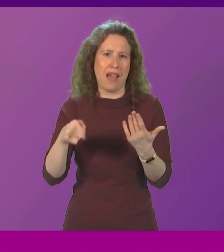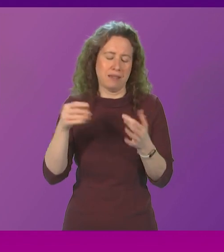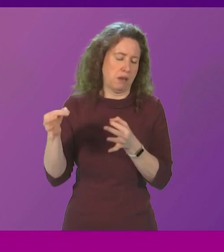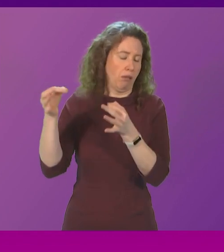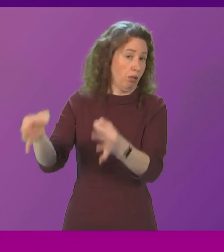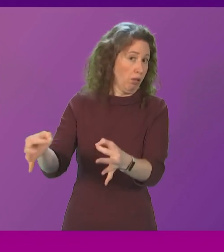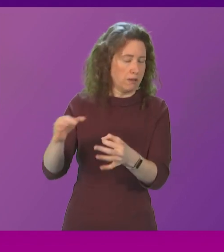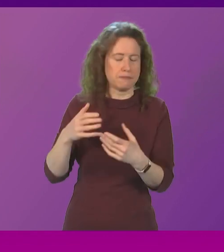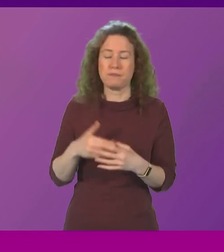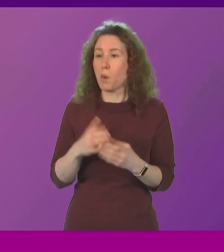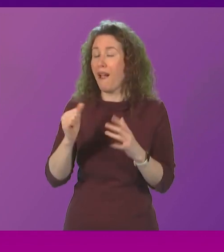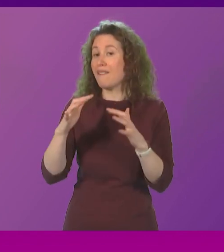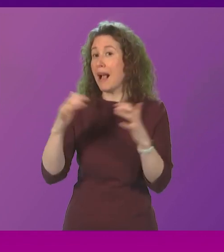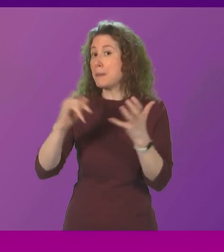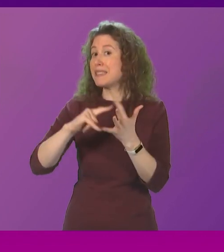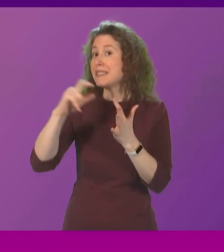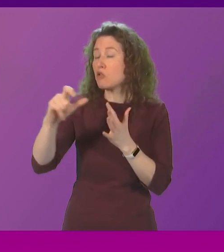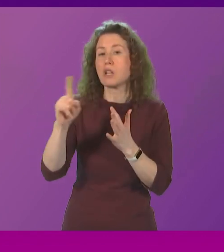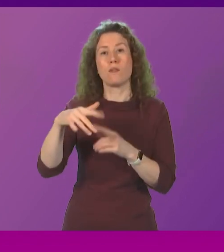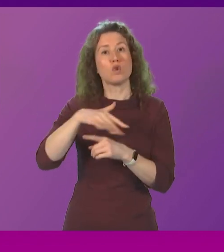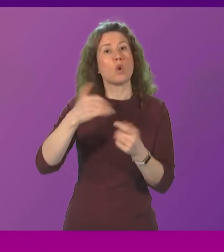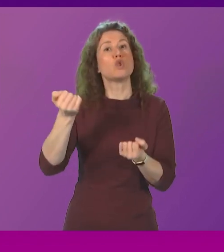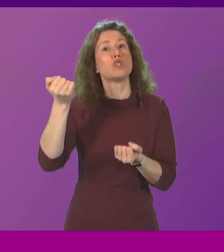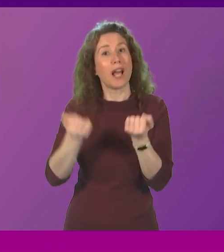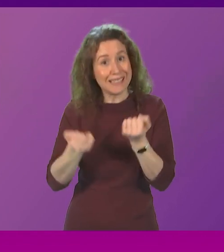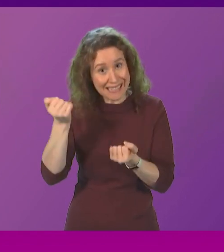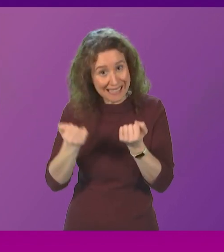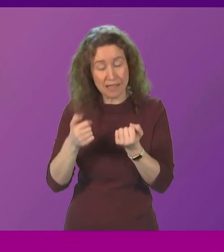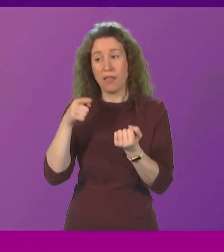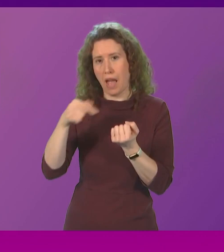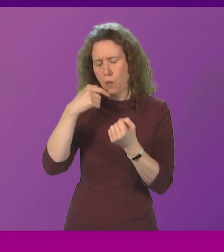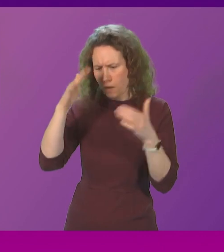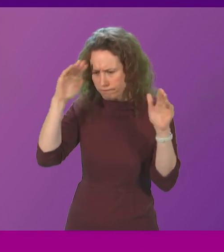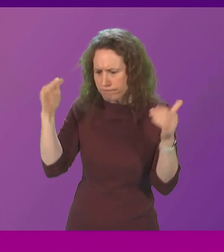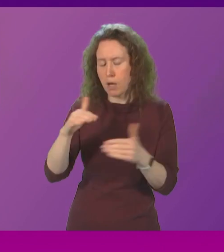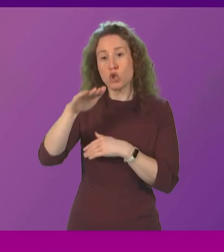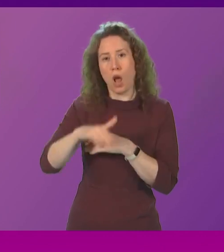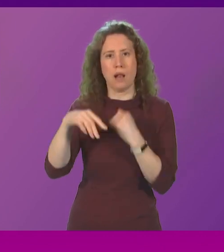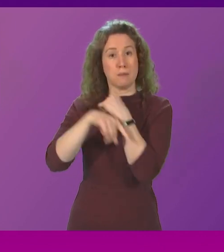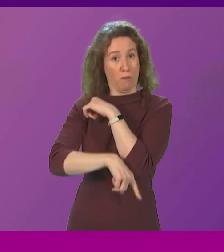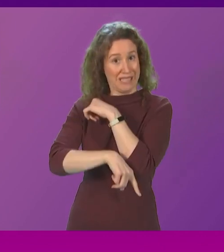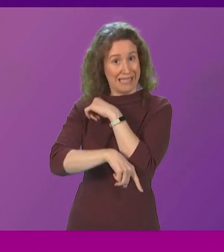We have a Cabinet Secretary for Social Justice to tackle child poverty and to help us to